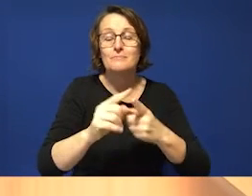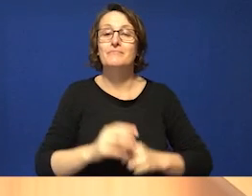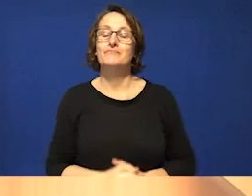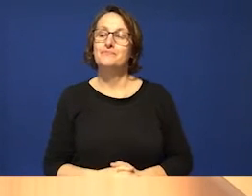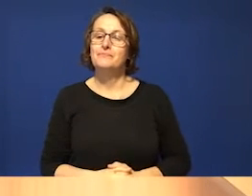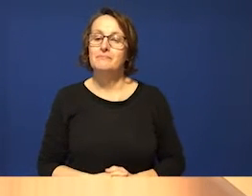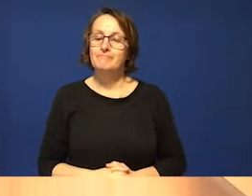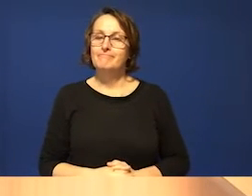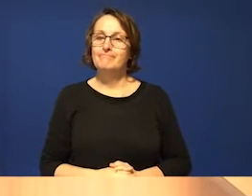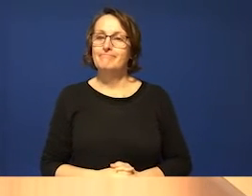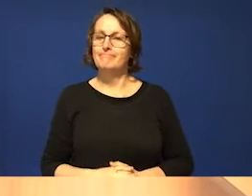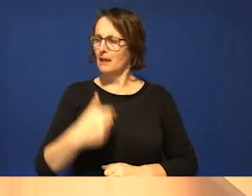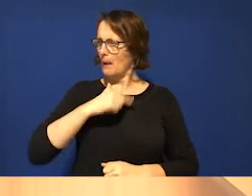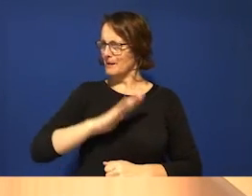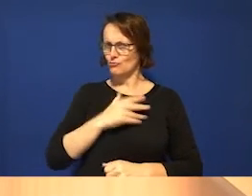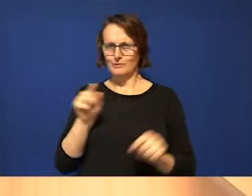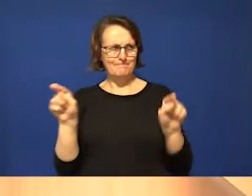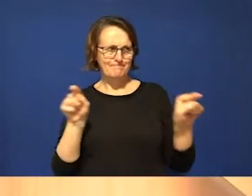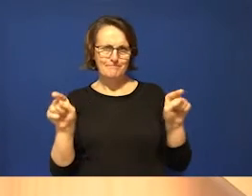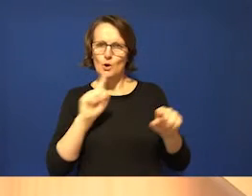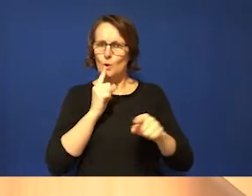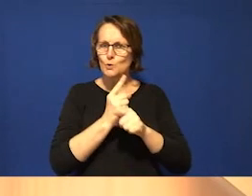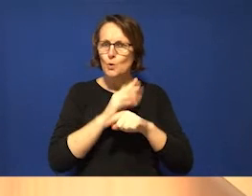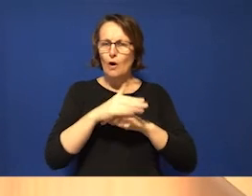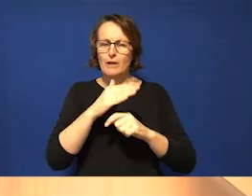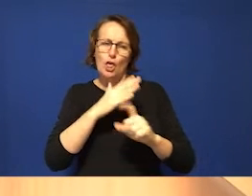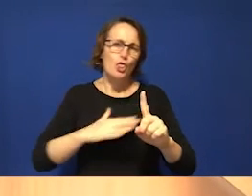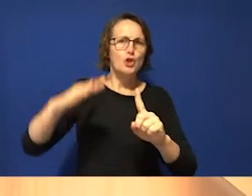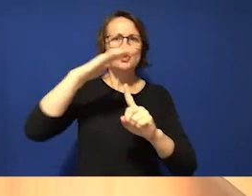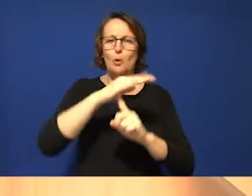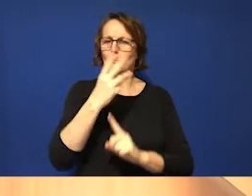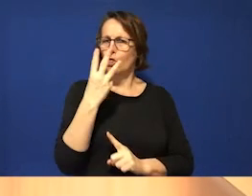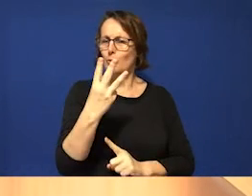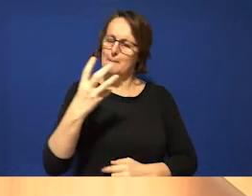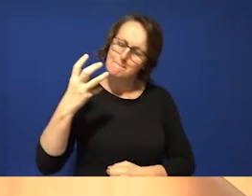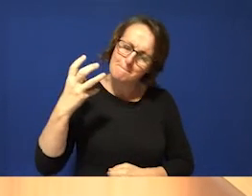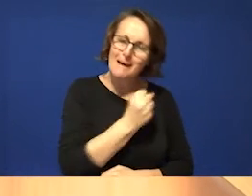talking about is, is what were the top three impair, the top three design imperatives when you were